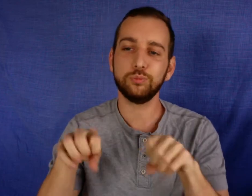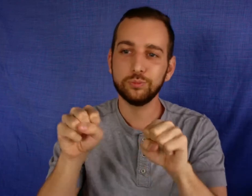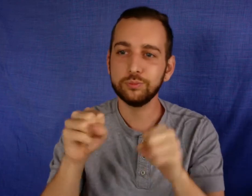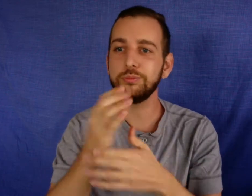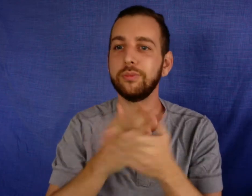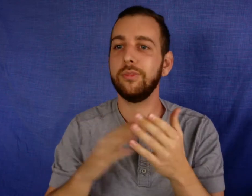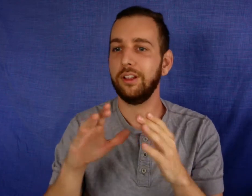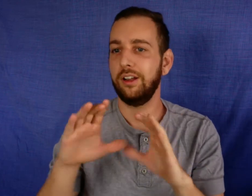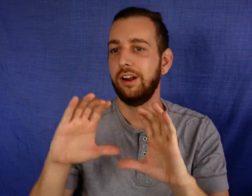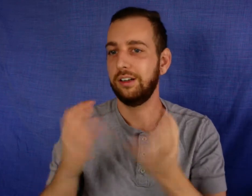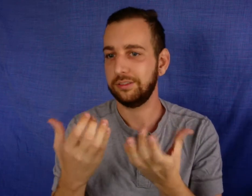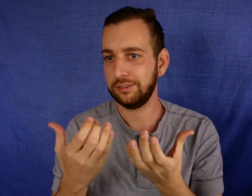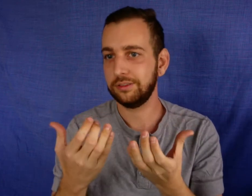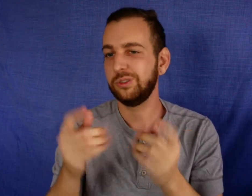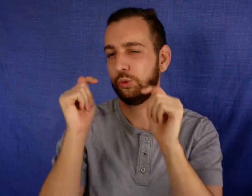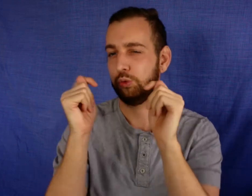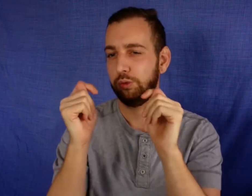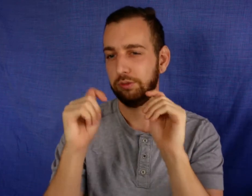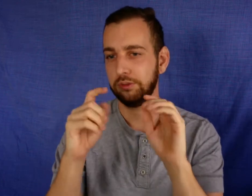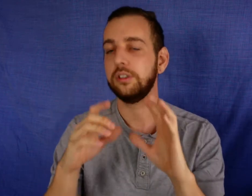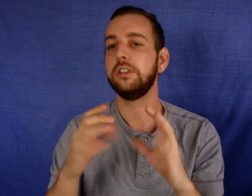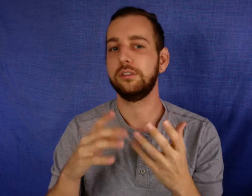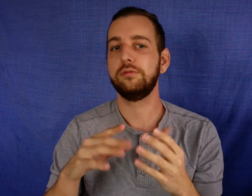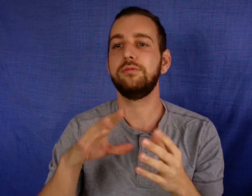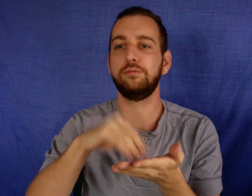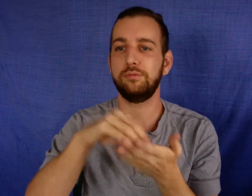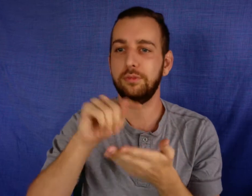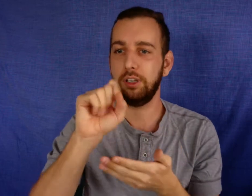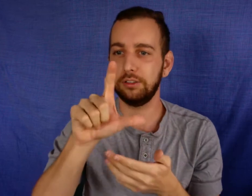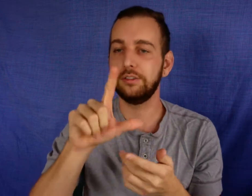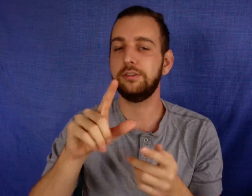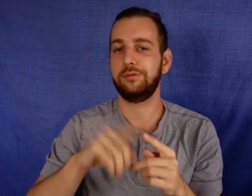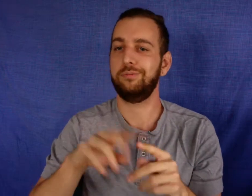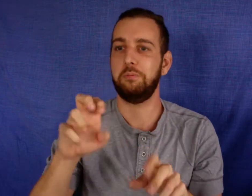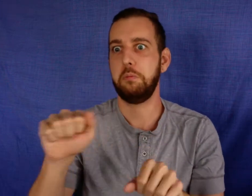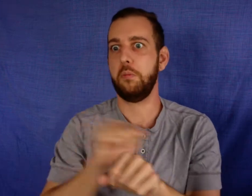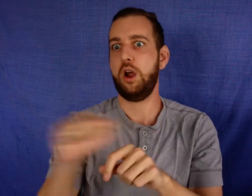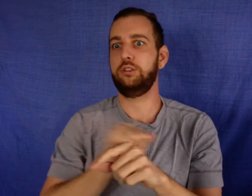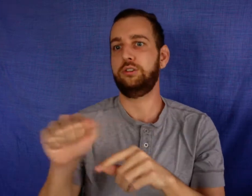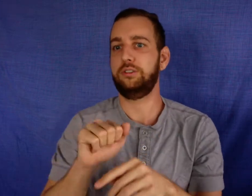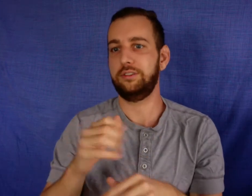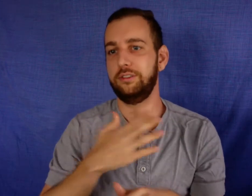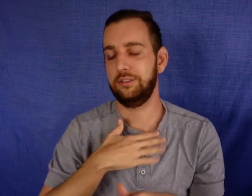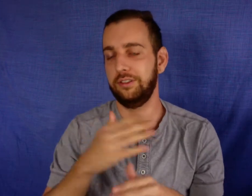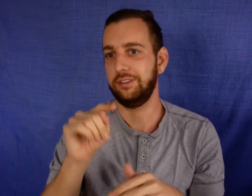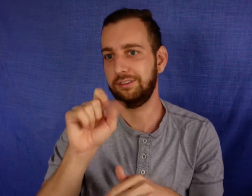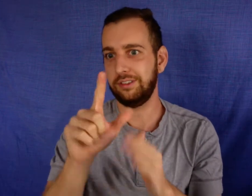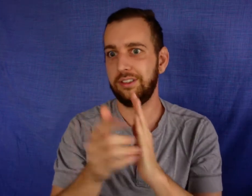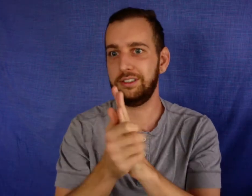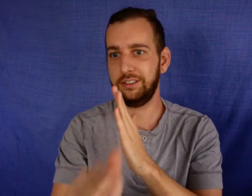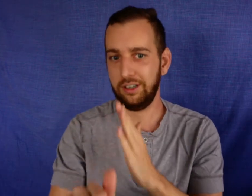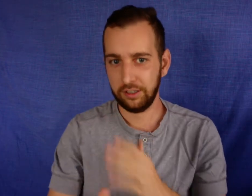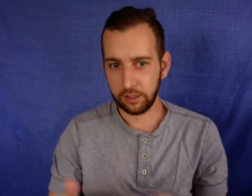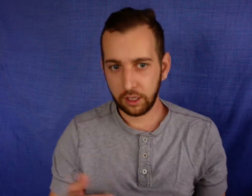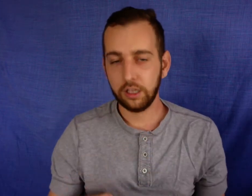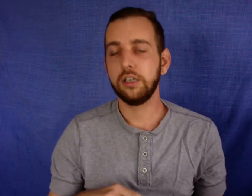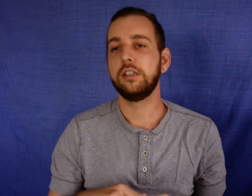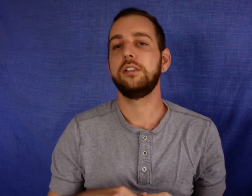So I took some classes or tutoring sessions to learn and really practice my TSL skills.